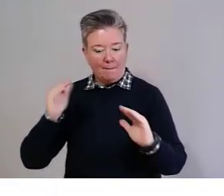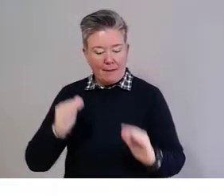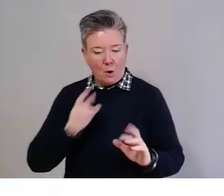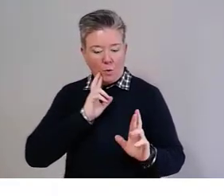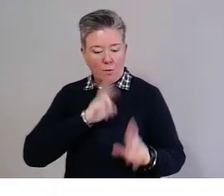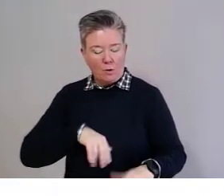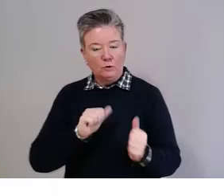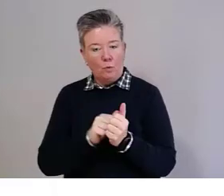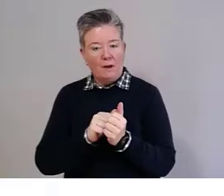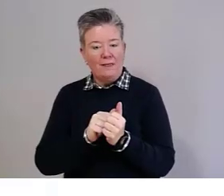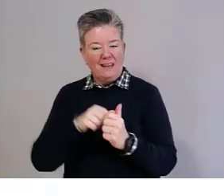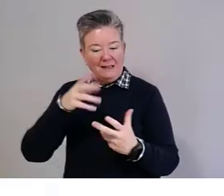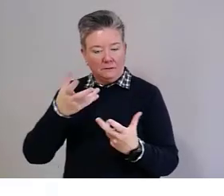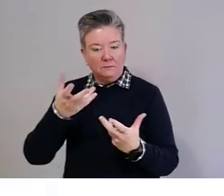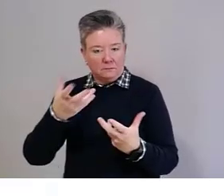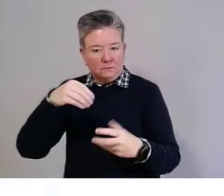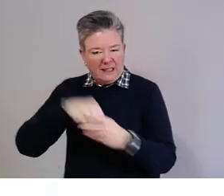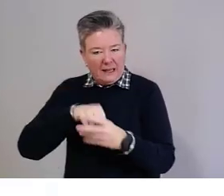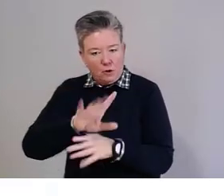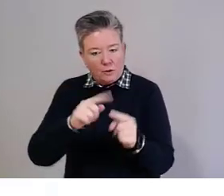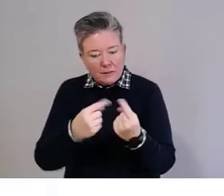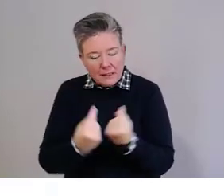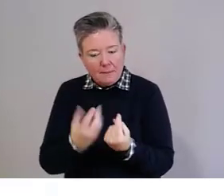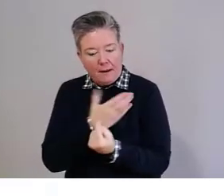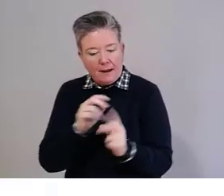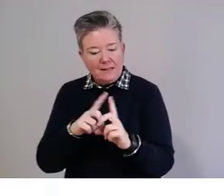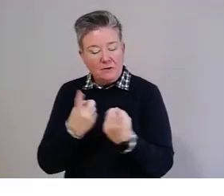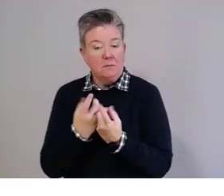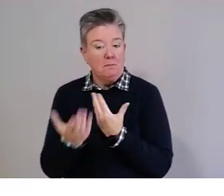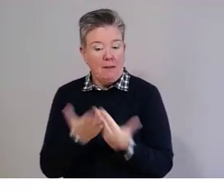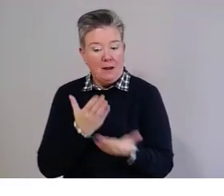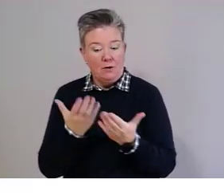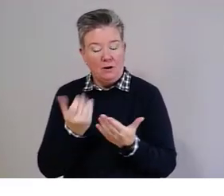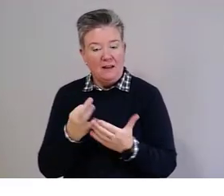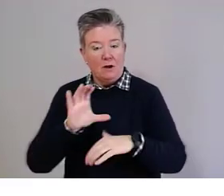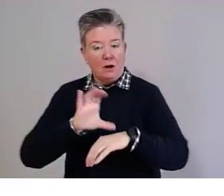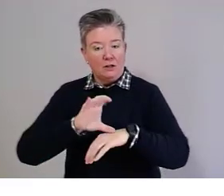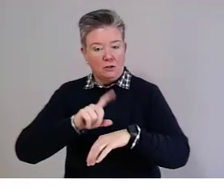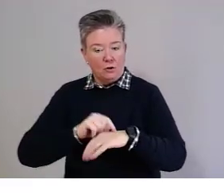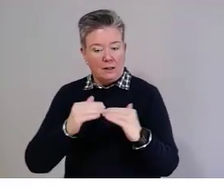within your team or your district, whether that is at a consultant level meeting